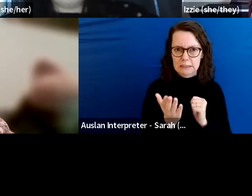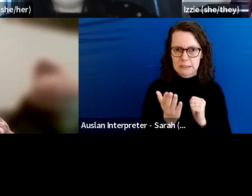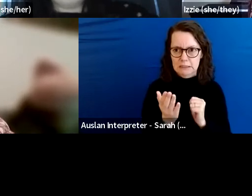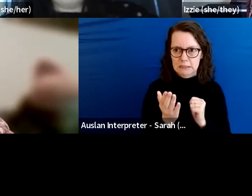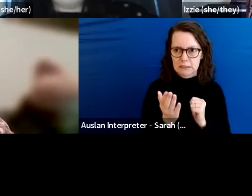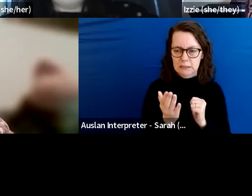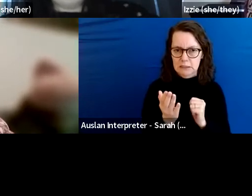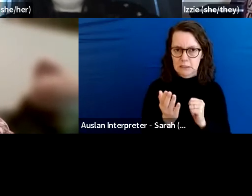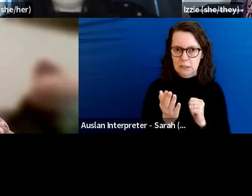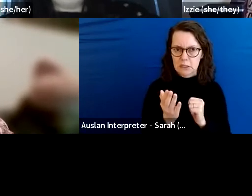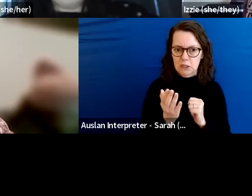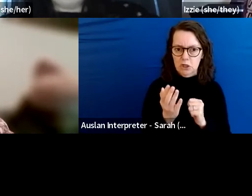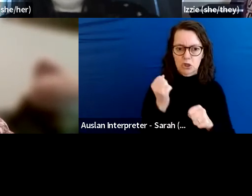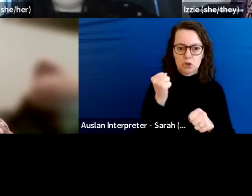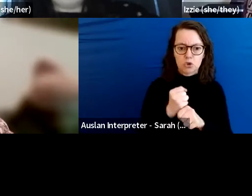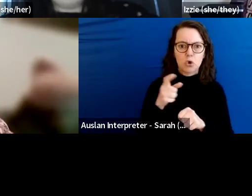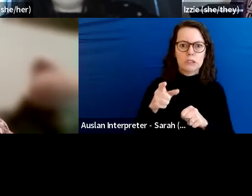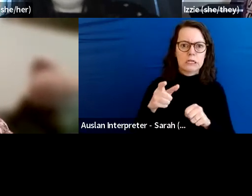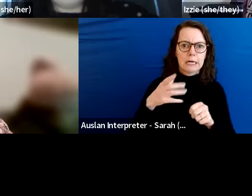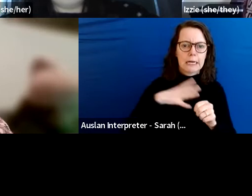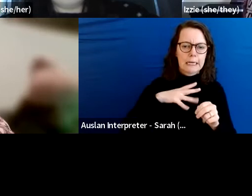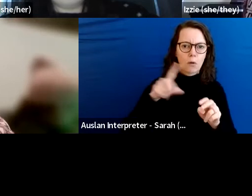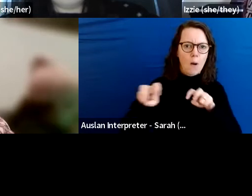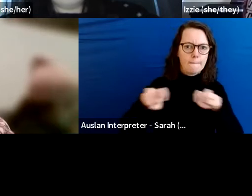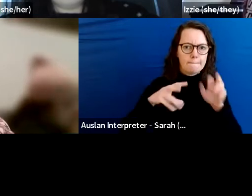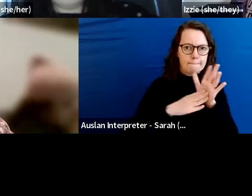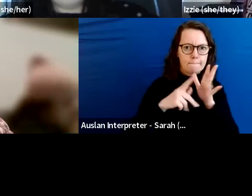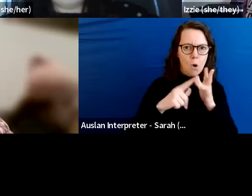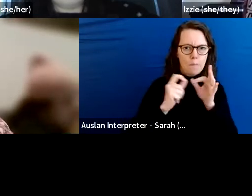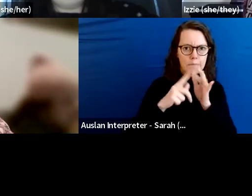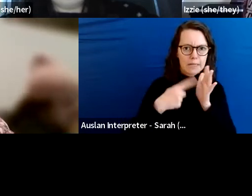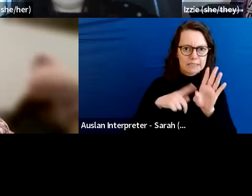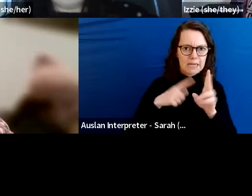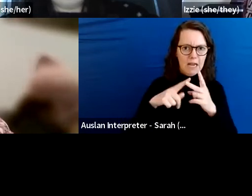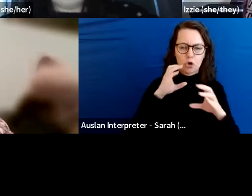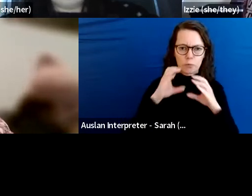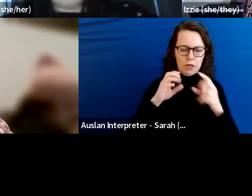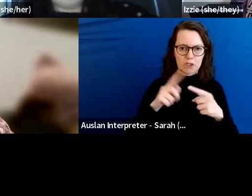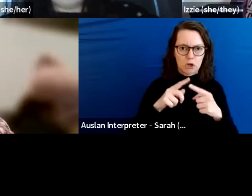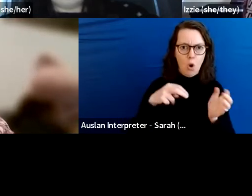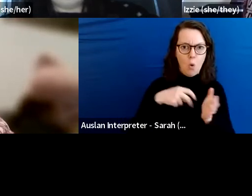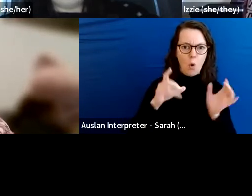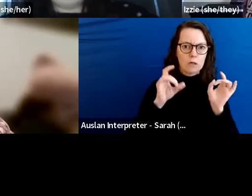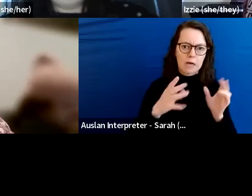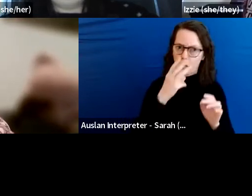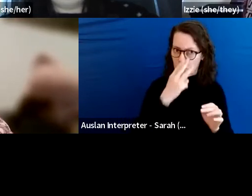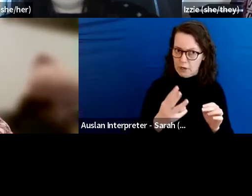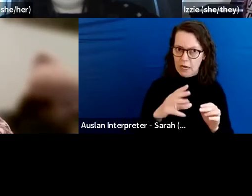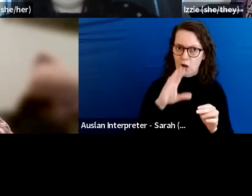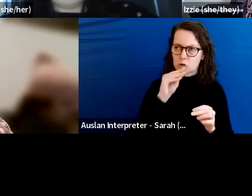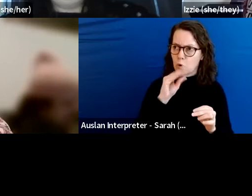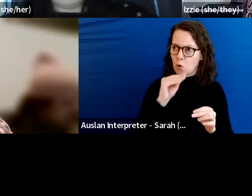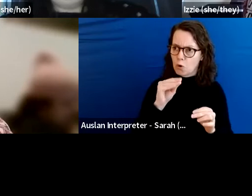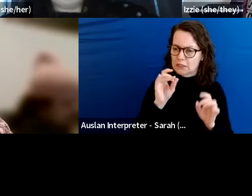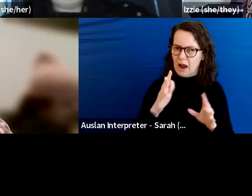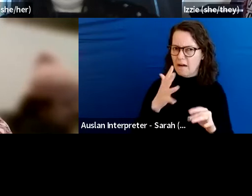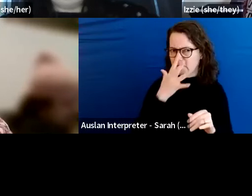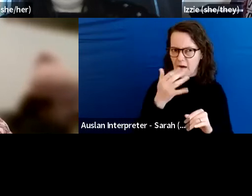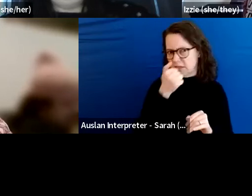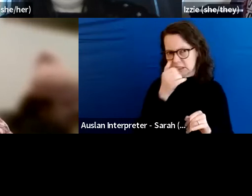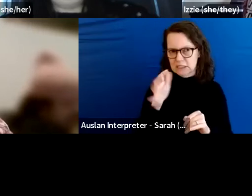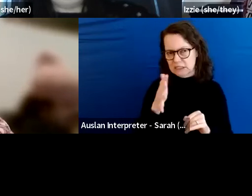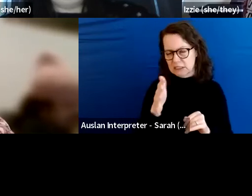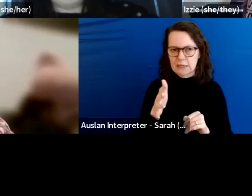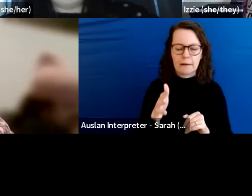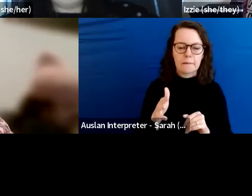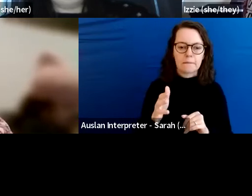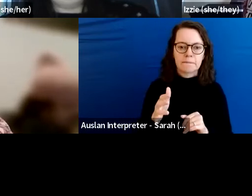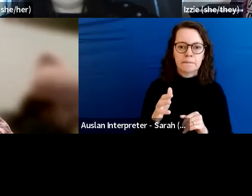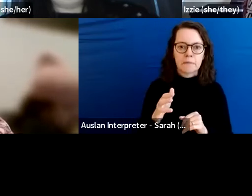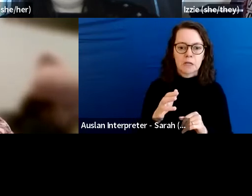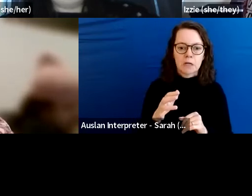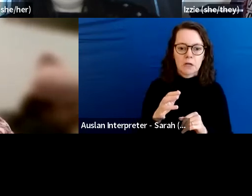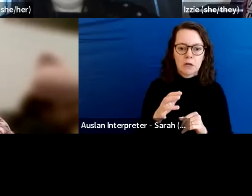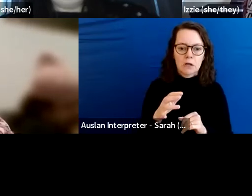I suppose in some ways the biggest issues for ga was mobility and communication, because she didn't walk into she was three and didn't talk to she was I think maybe five or six, give or take.